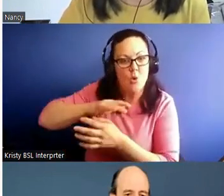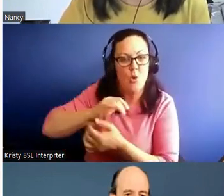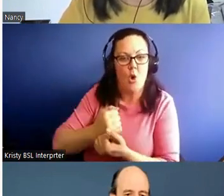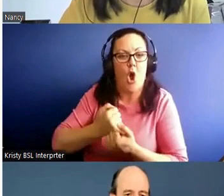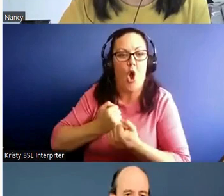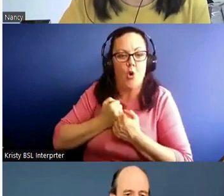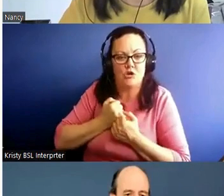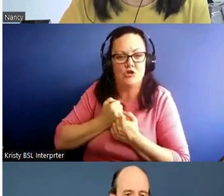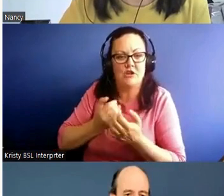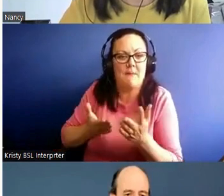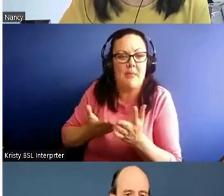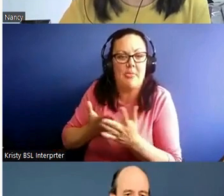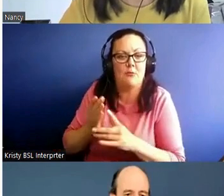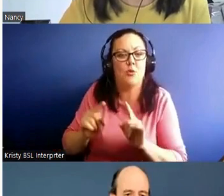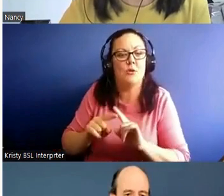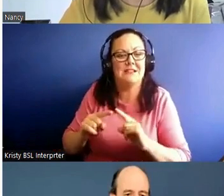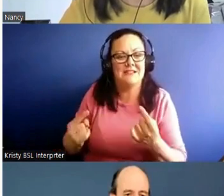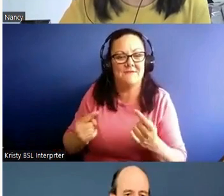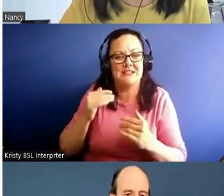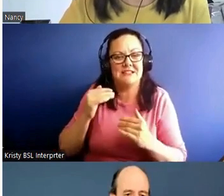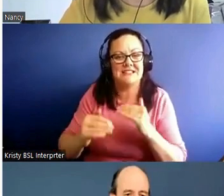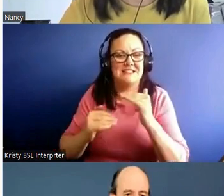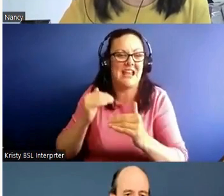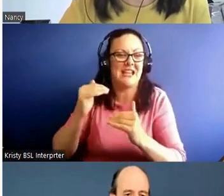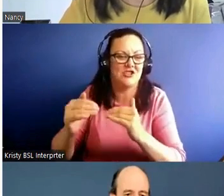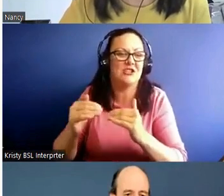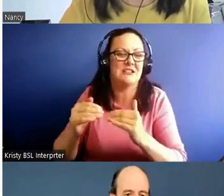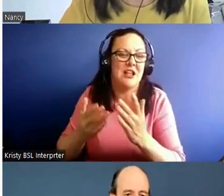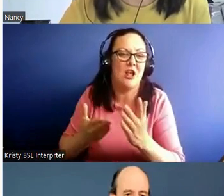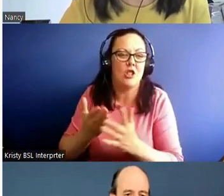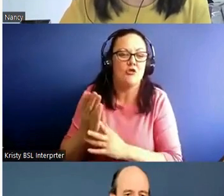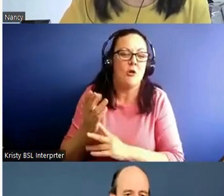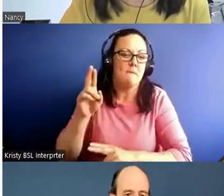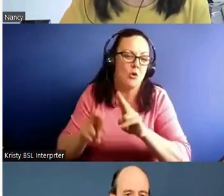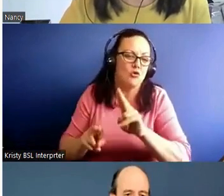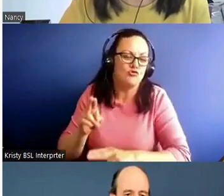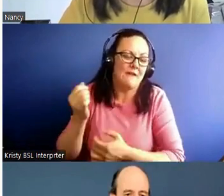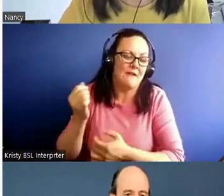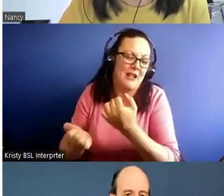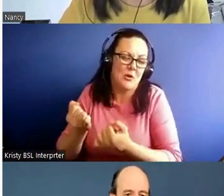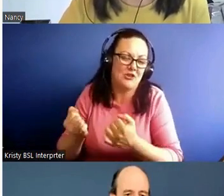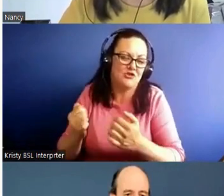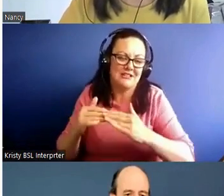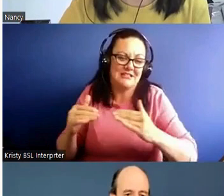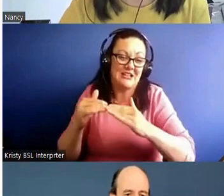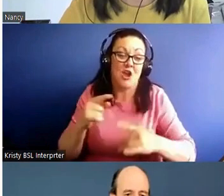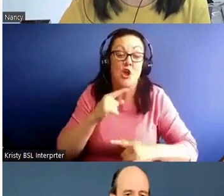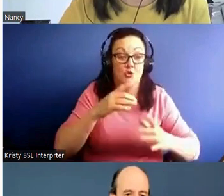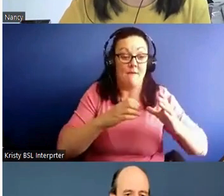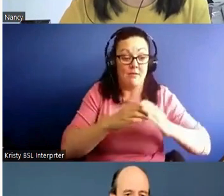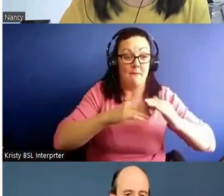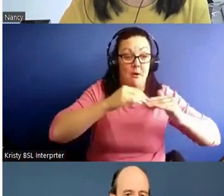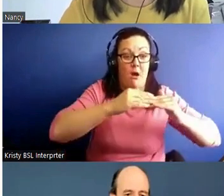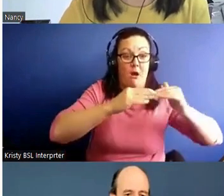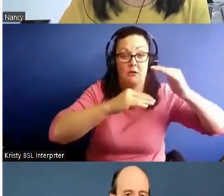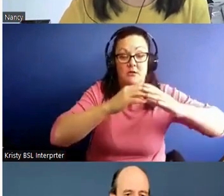different stages of the monitoring evaluation process? In other words you have the the building blocks then you can